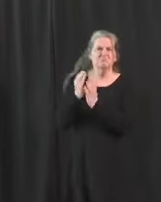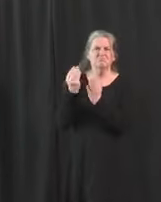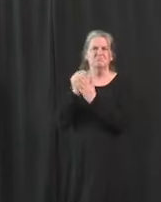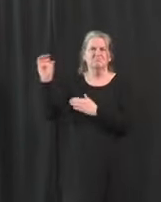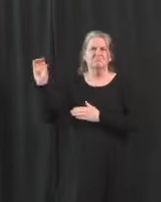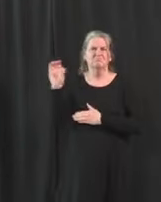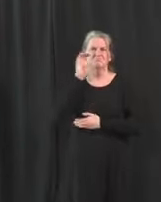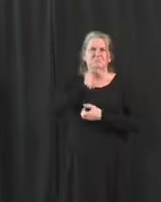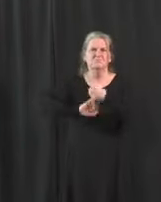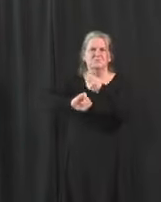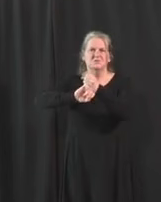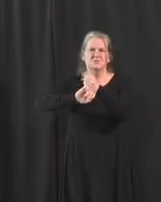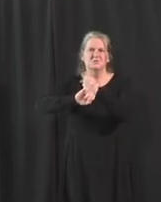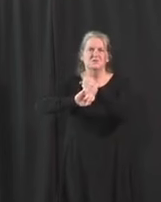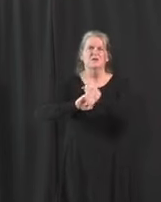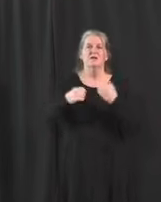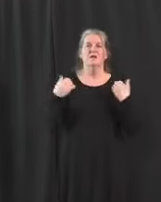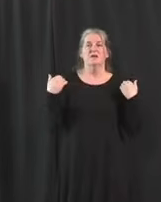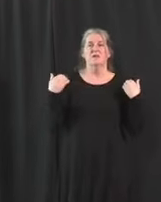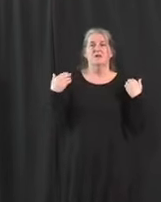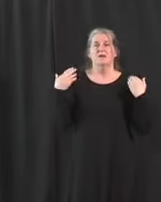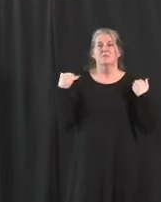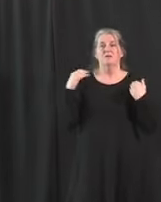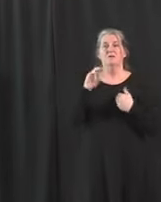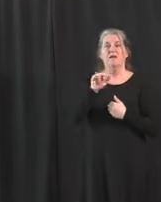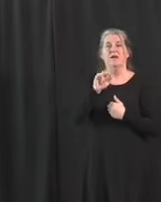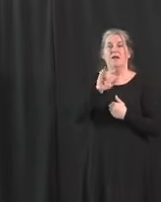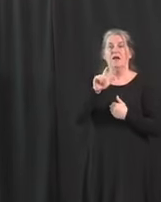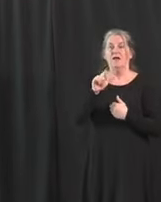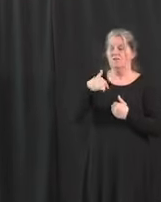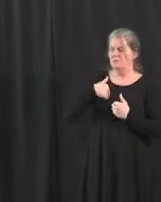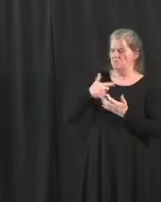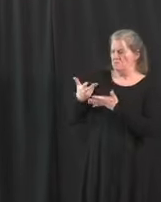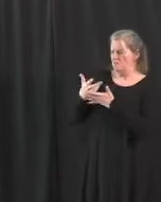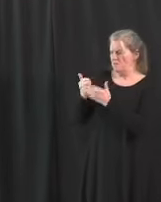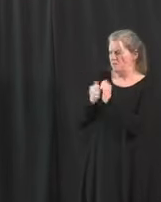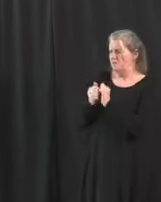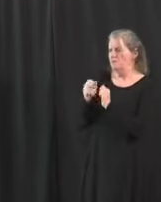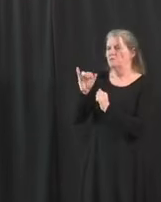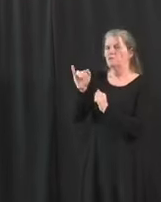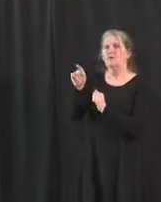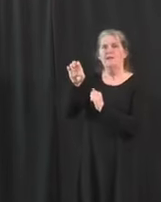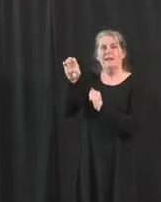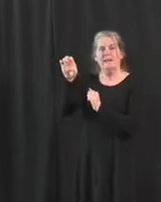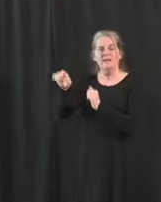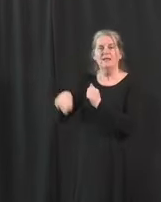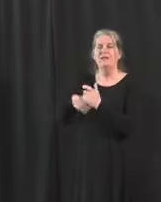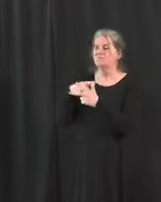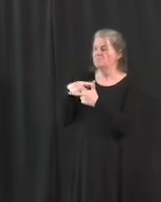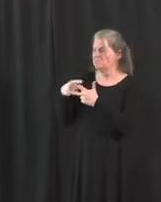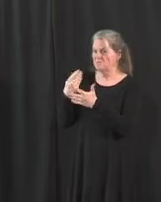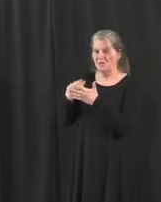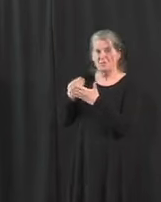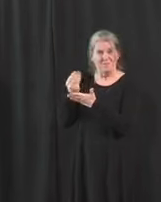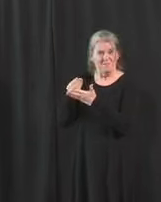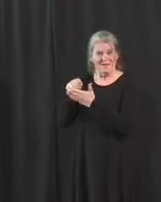VANDAL AND ALSO MINISTER JOLY ABOUT THIS MONEY AND UNDERSTAND